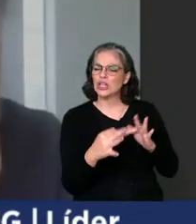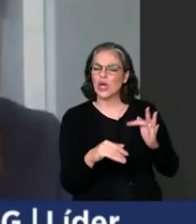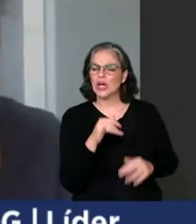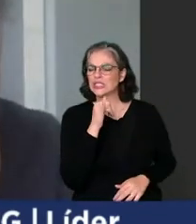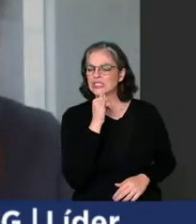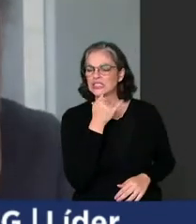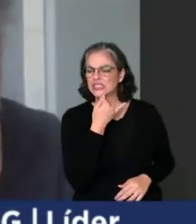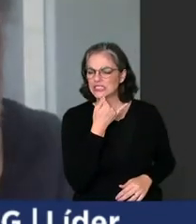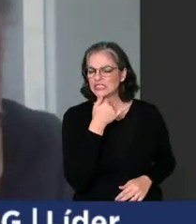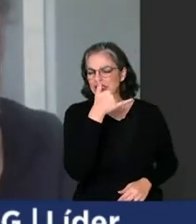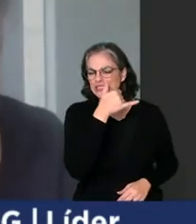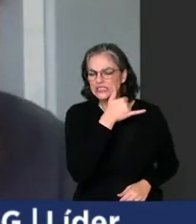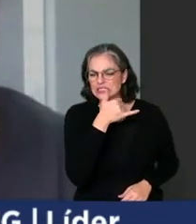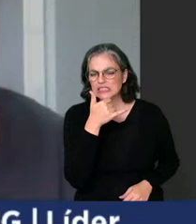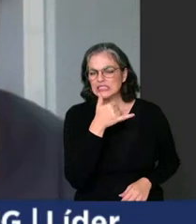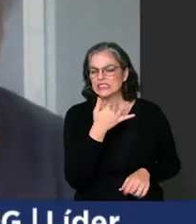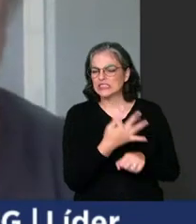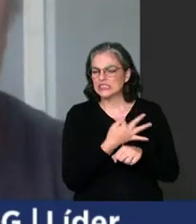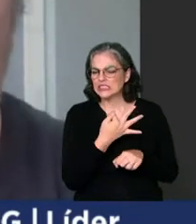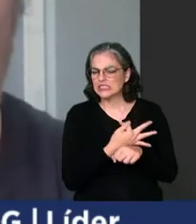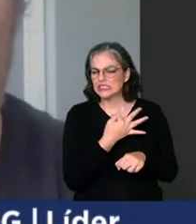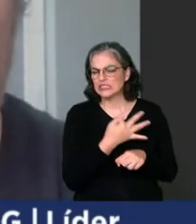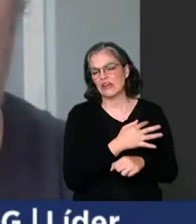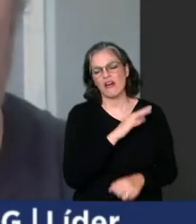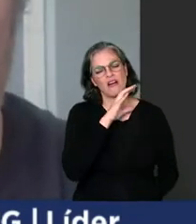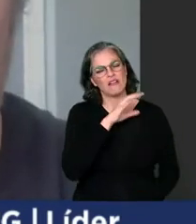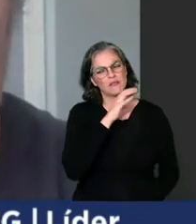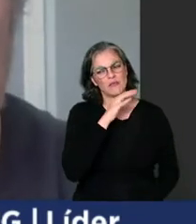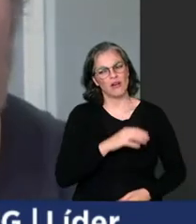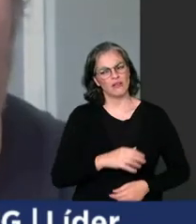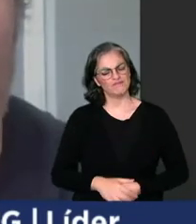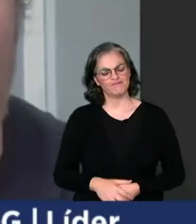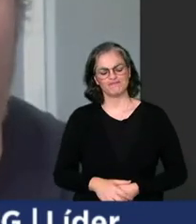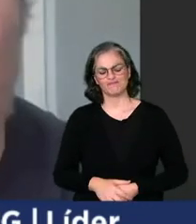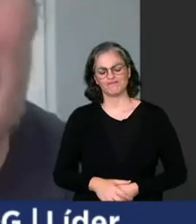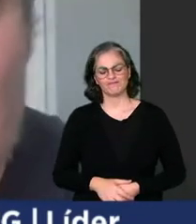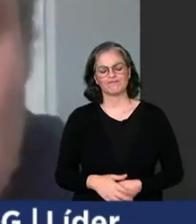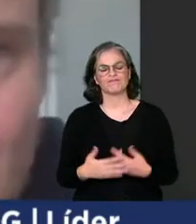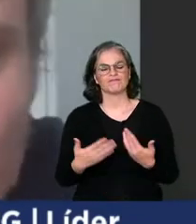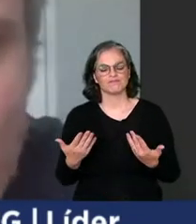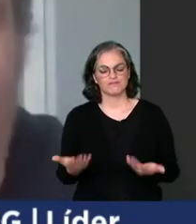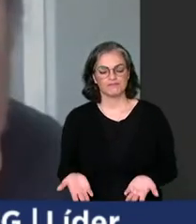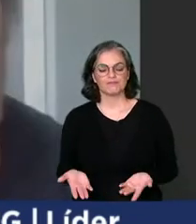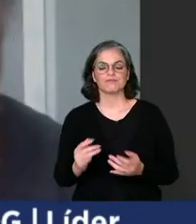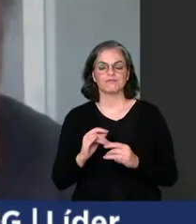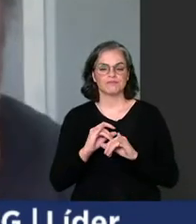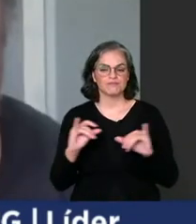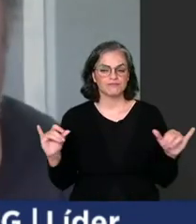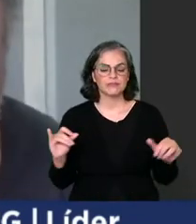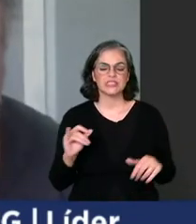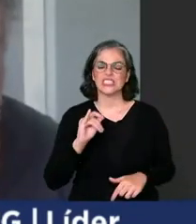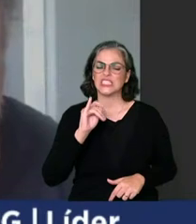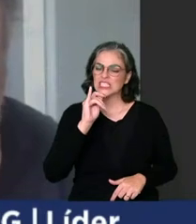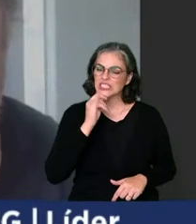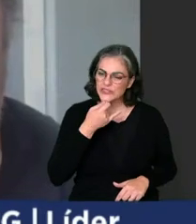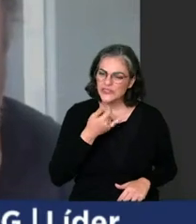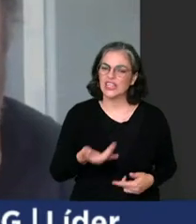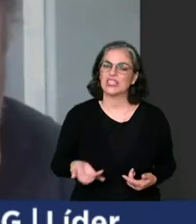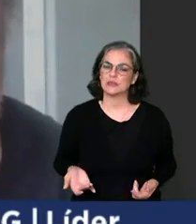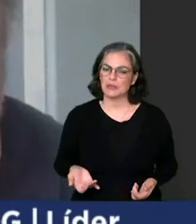HAVER ALEGRIA COM A DOR, COM A TRISTEZA, O SACRIFÍCIO DOS ANIMAIS. QUEREMOS DESTACAR QUE